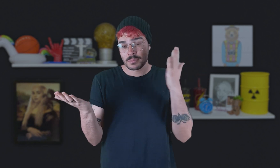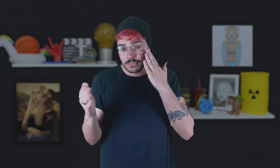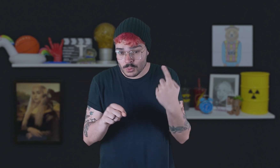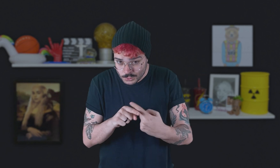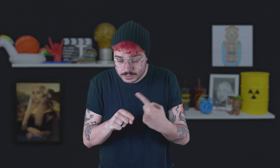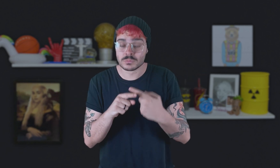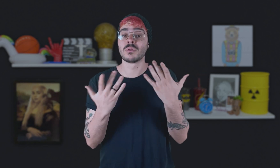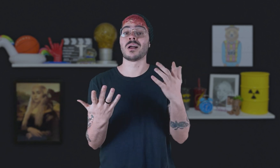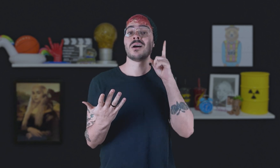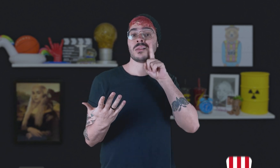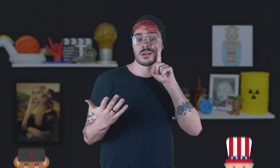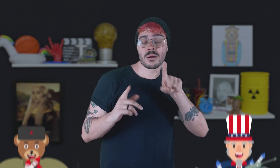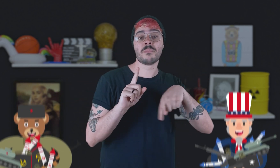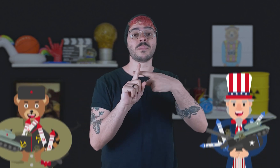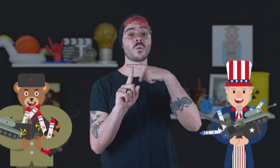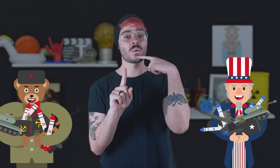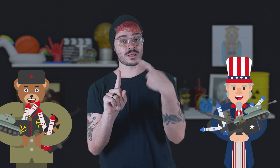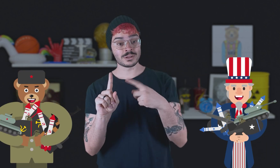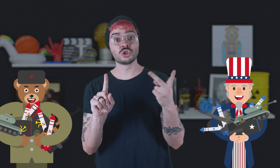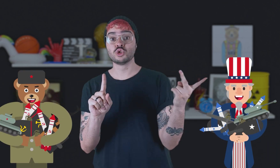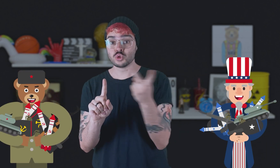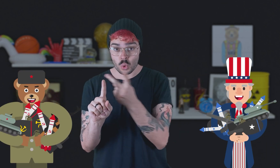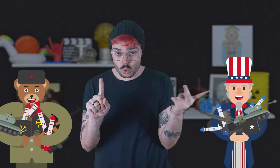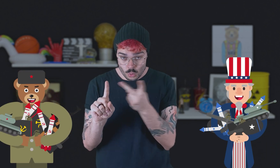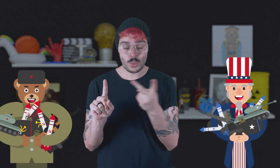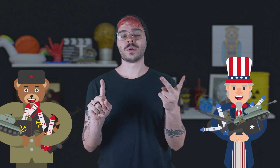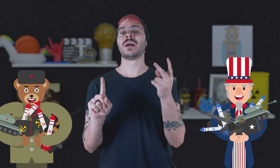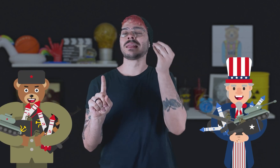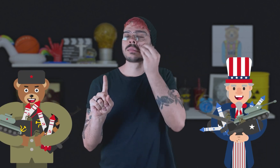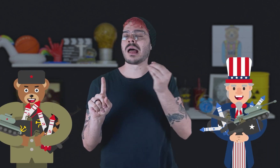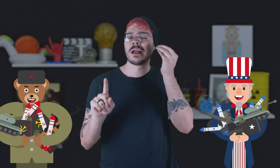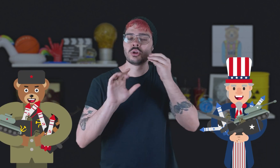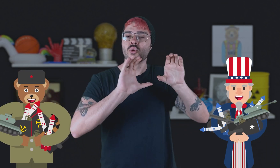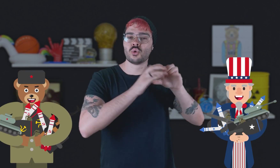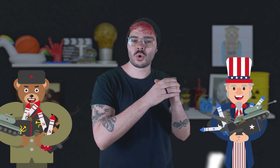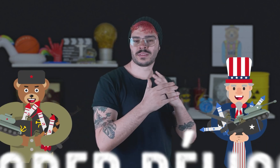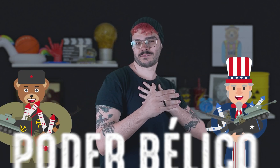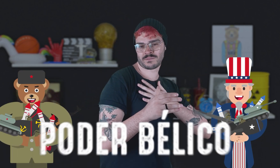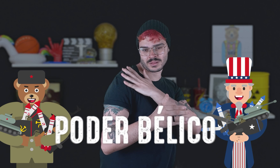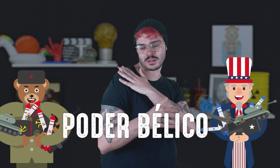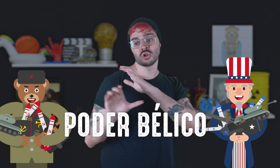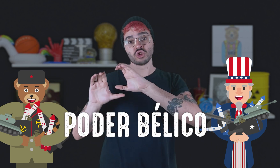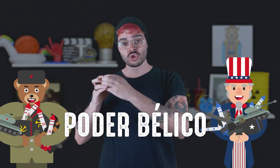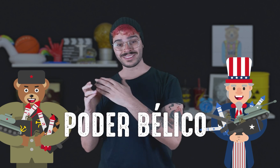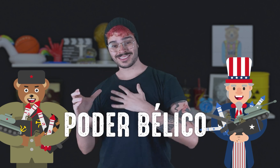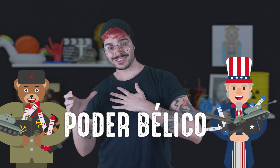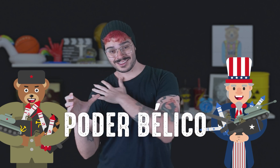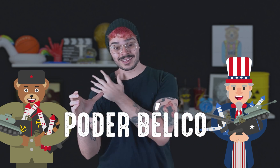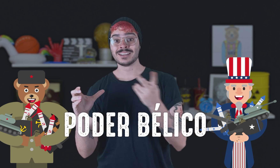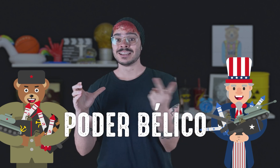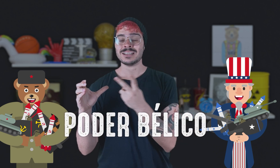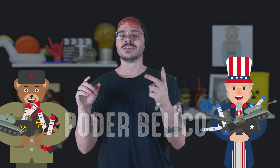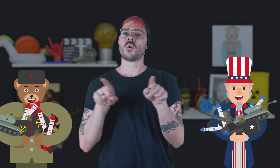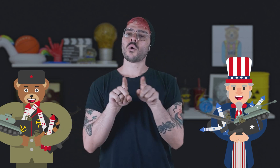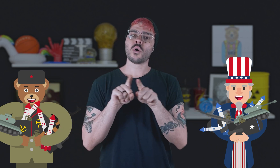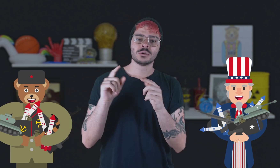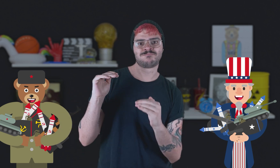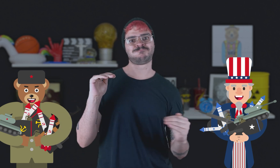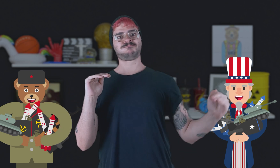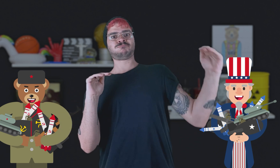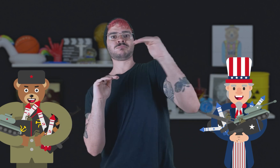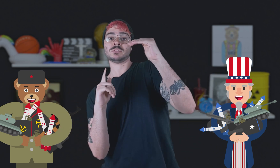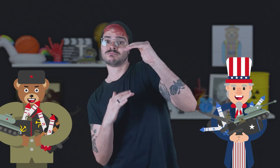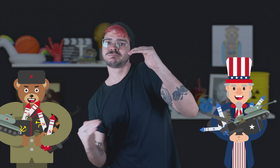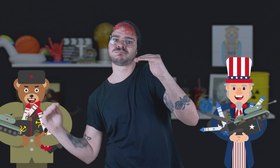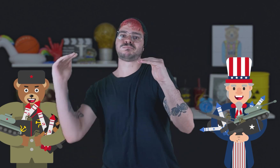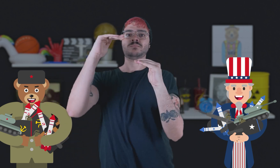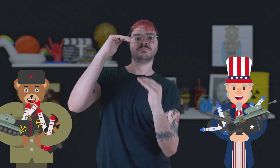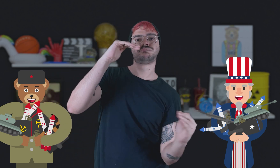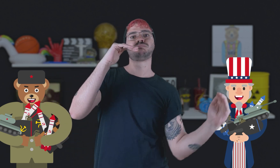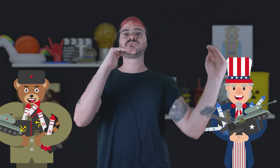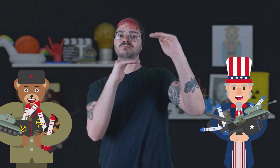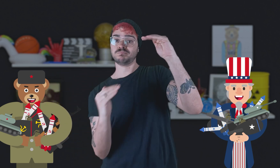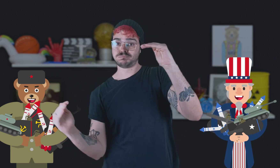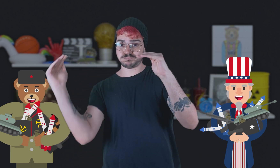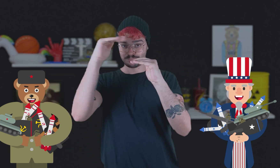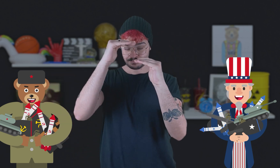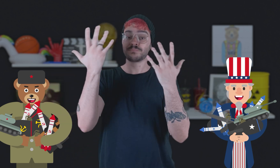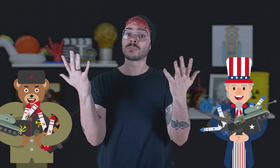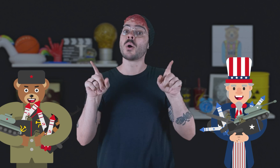Because the USA and the USSR were always trying to overcome each other's war power,